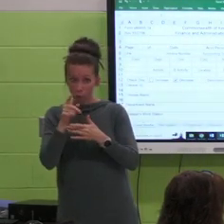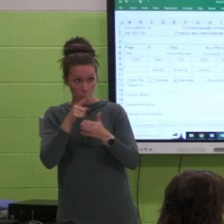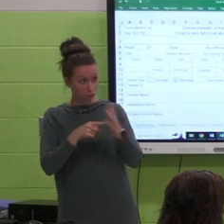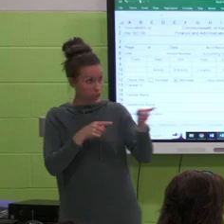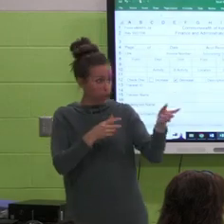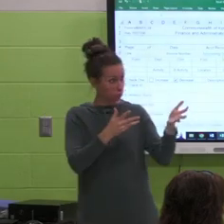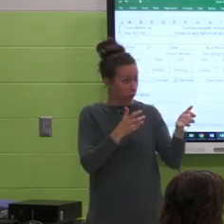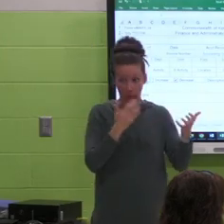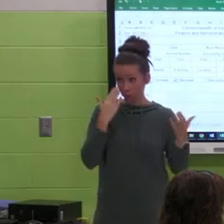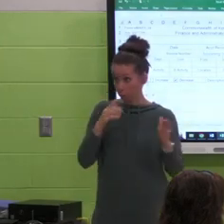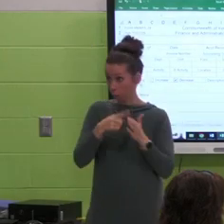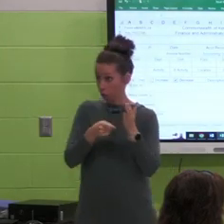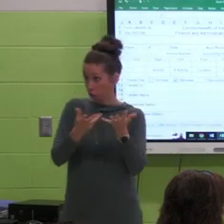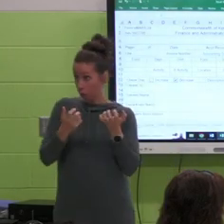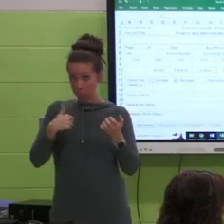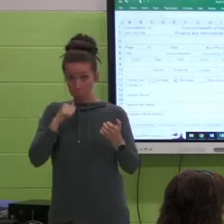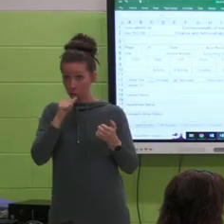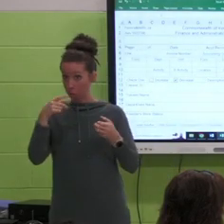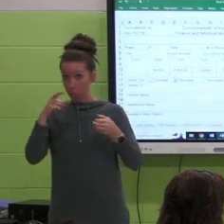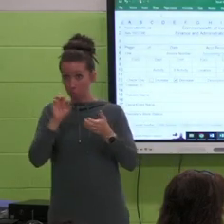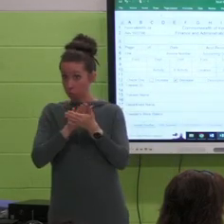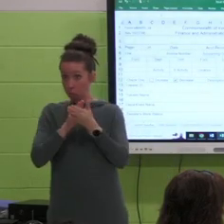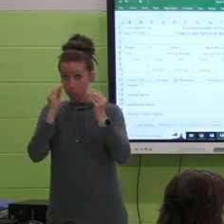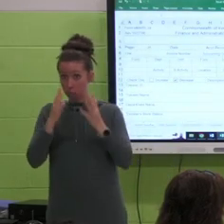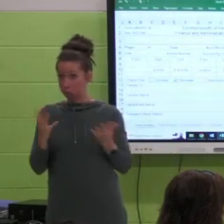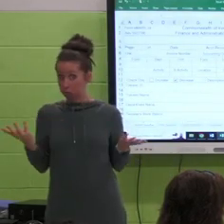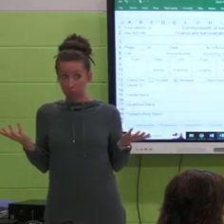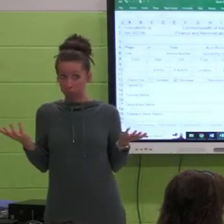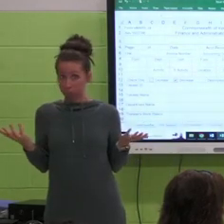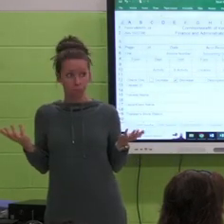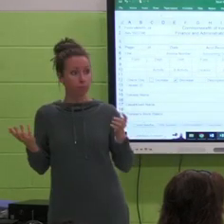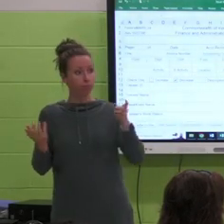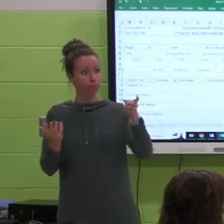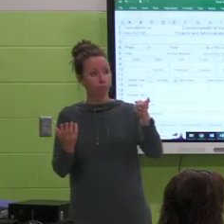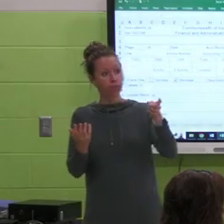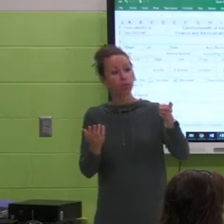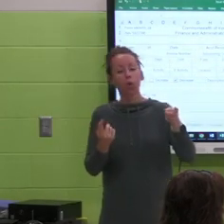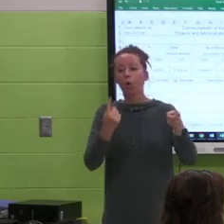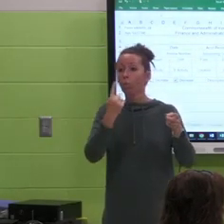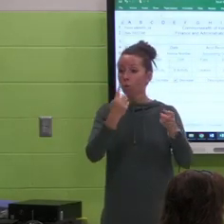Laura wants I'm not a preschool teacher we can get right so the only thing that I need on your